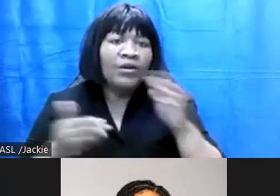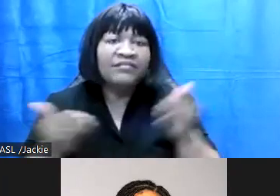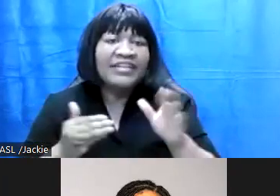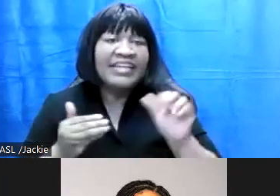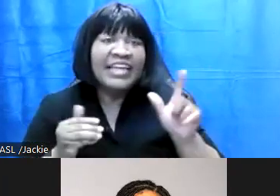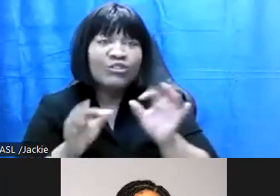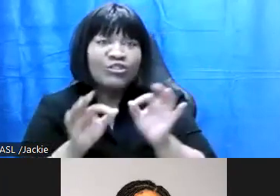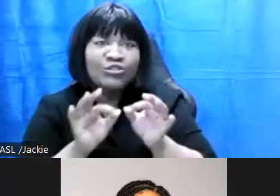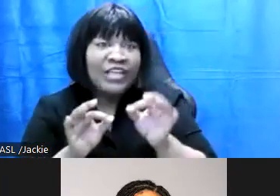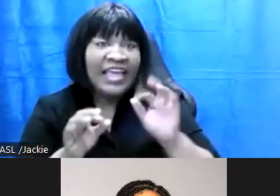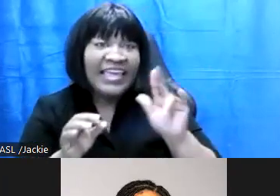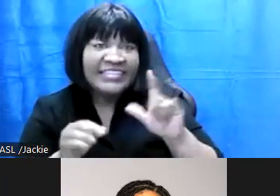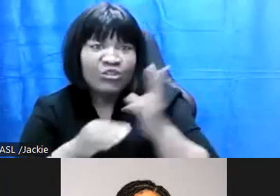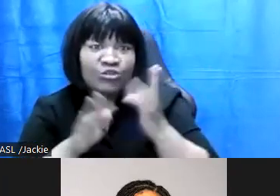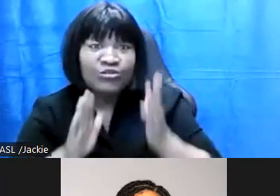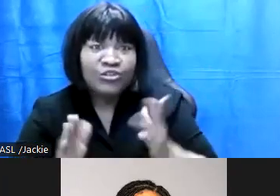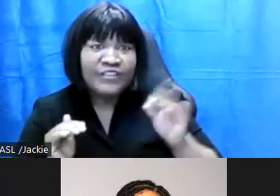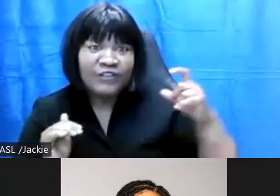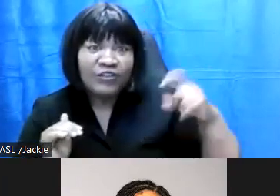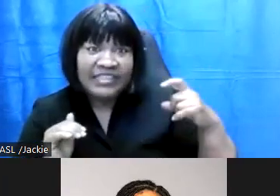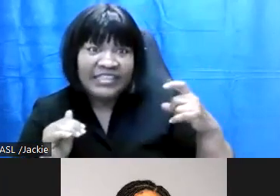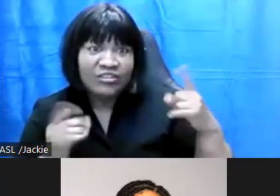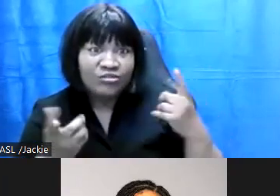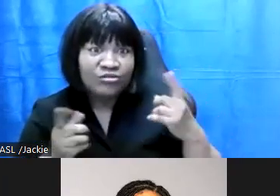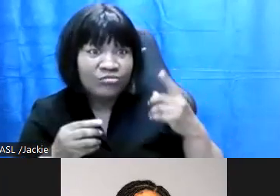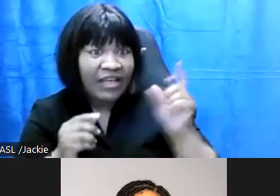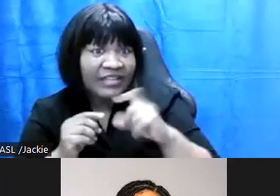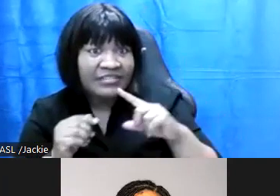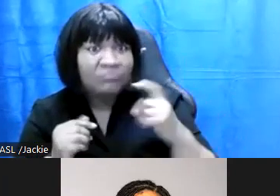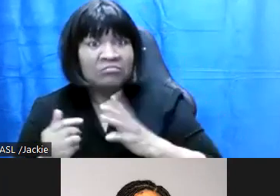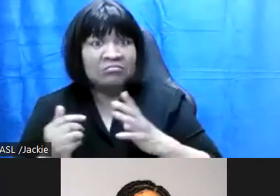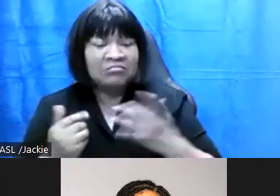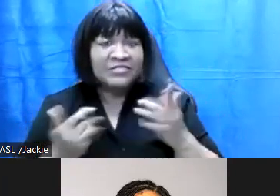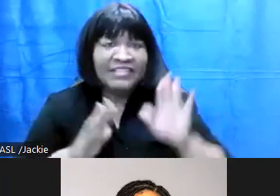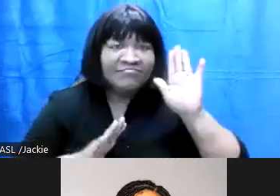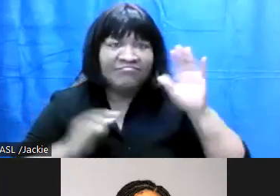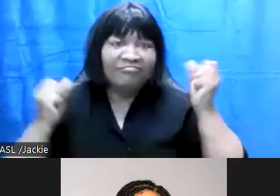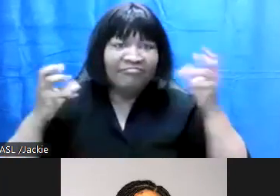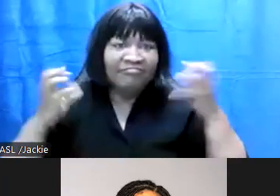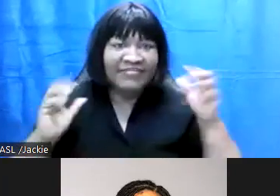that may be here the opportunity to ask questions and also those joining by phone.